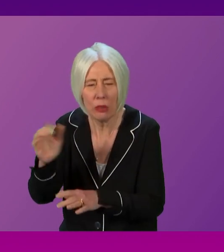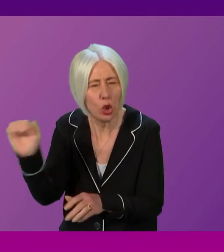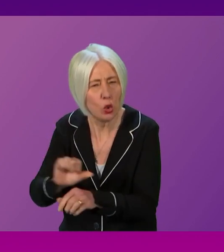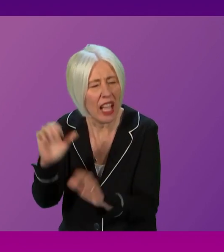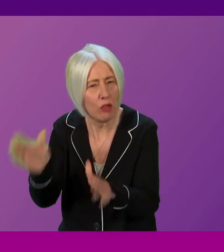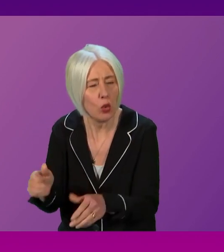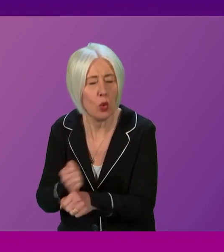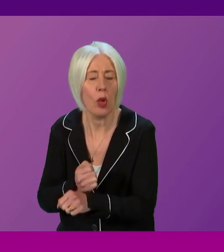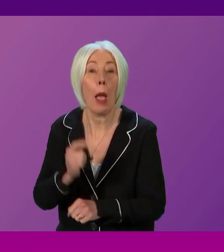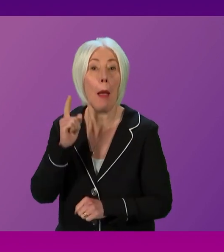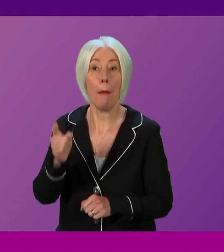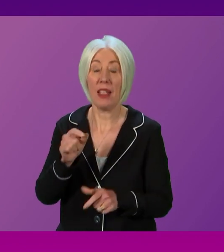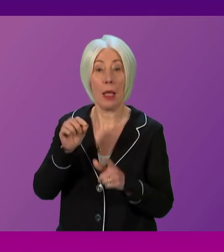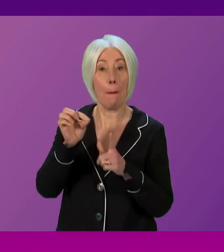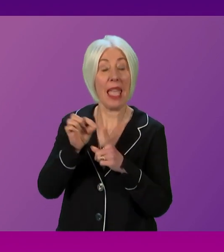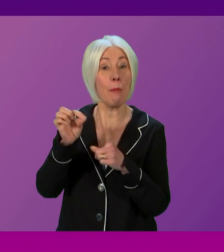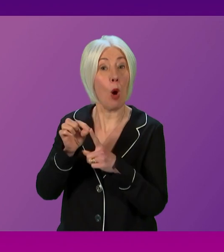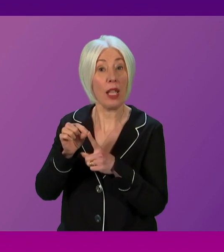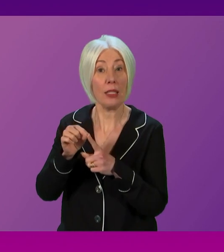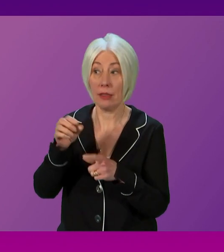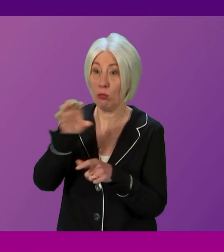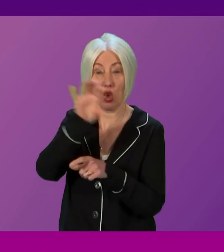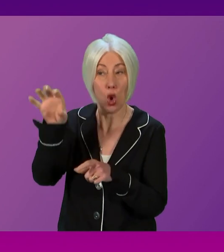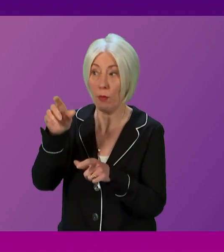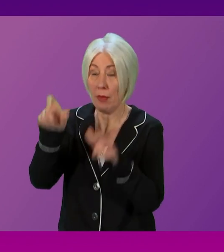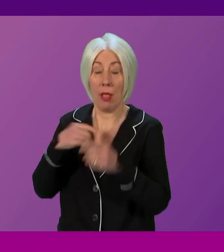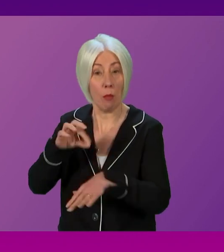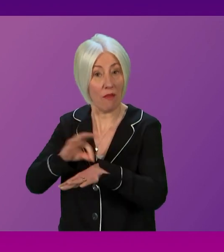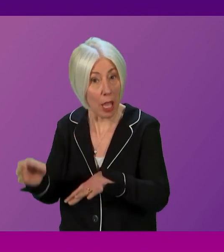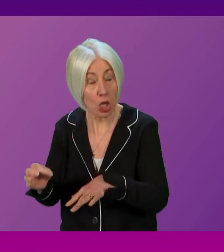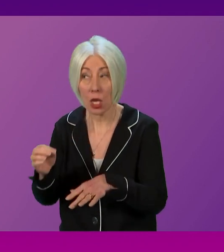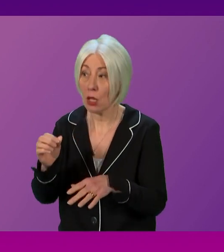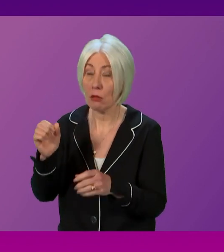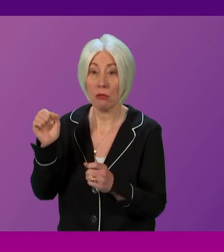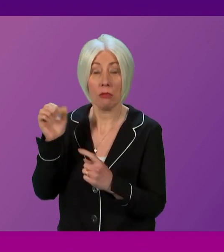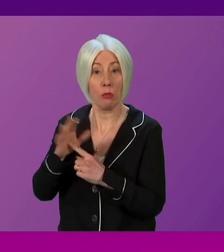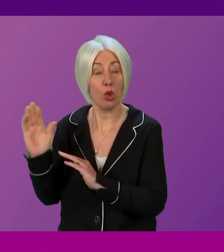vast majority of PayPoint vendors are professional and provide an important service, where